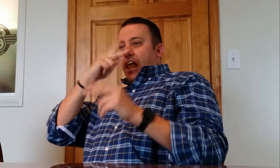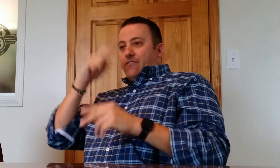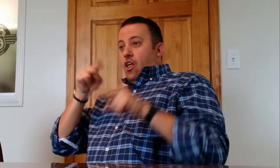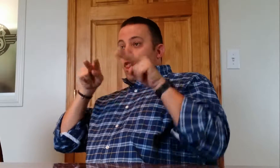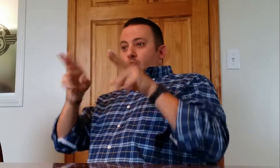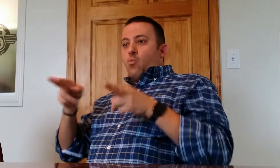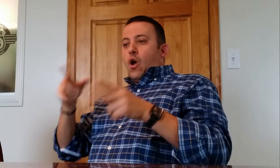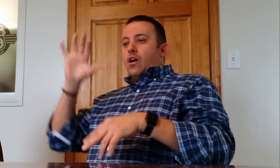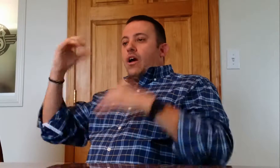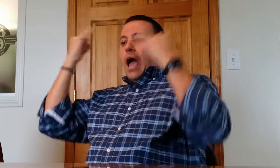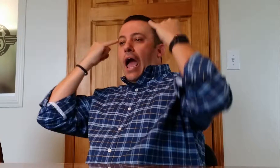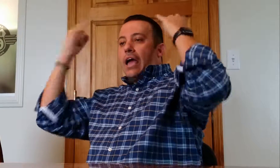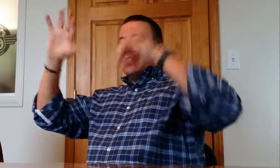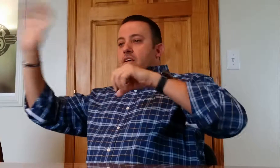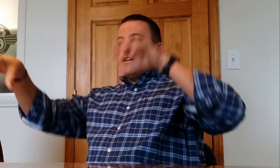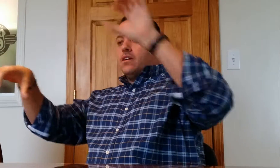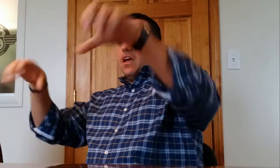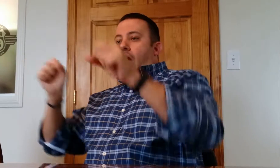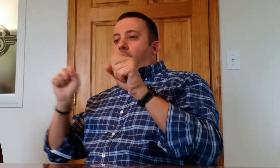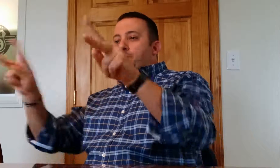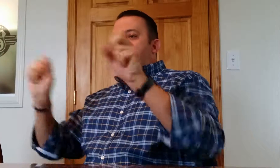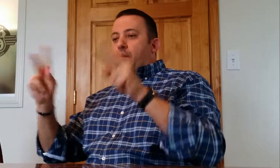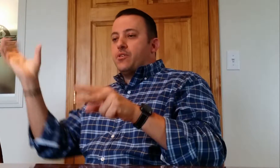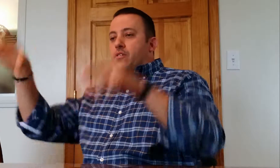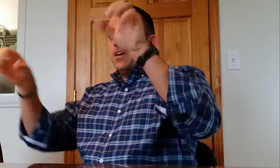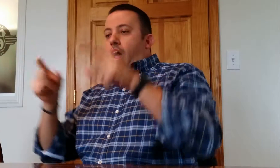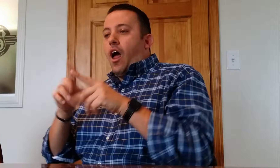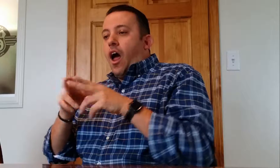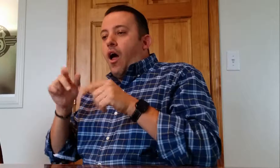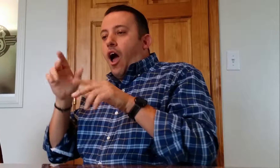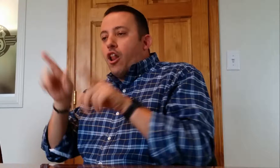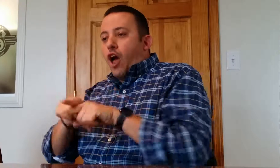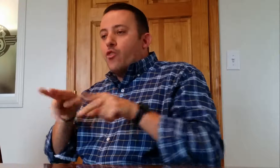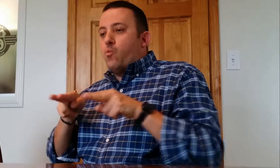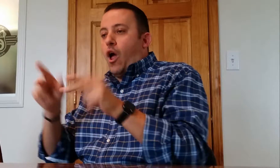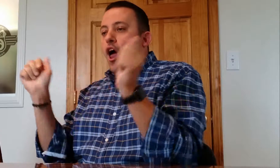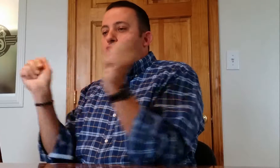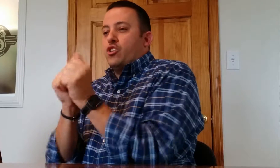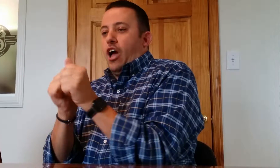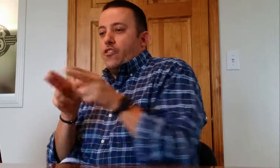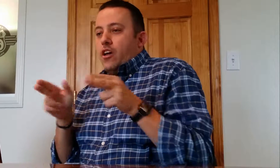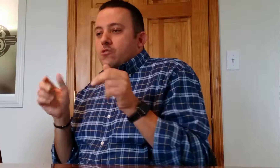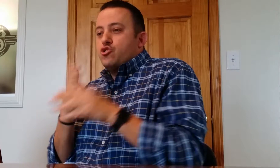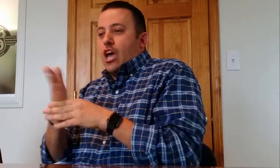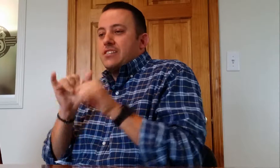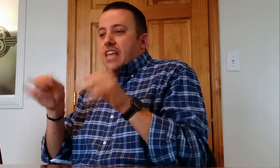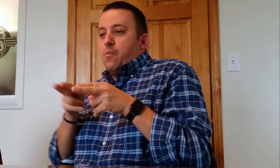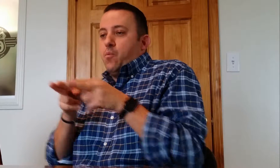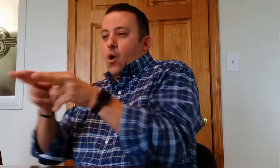to me that's like ideas out there on the road, on the horizon. We're on this road together, and we can share those ideas.